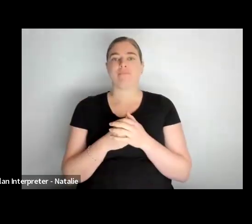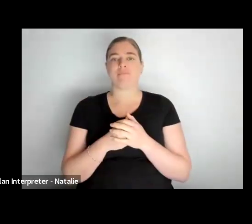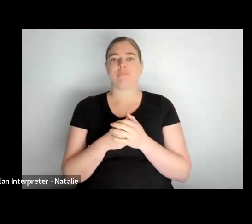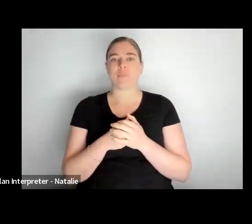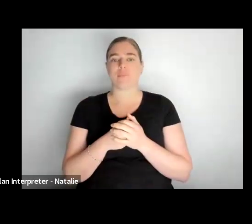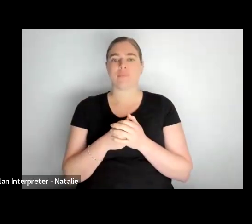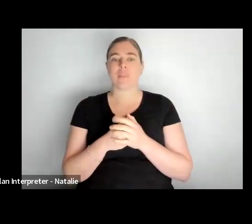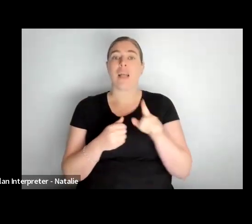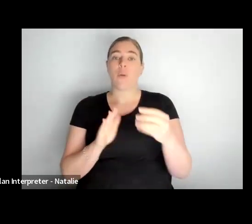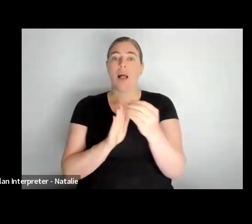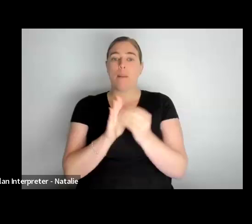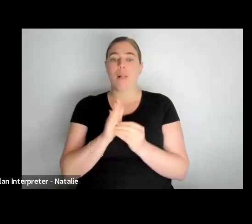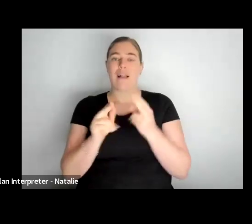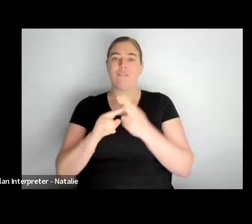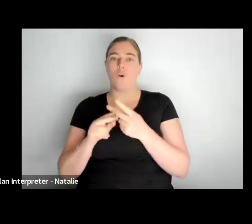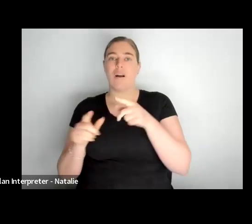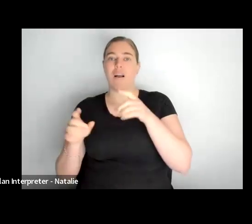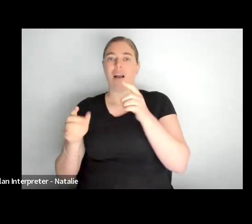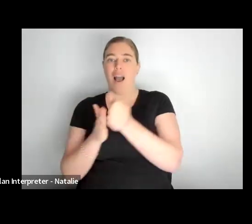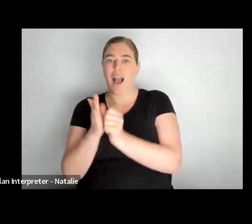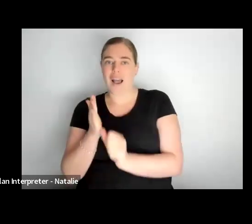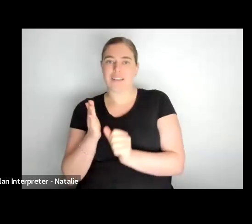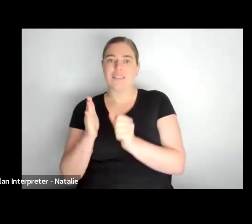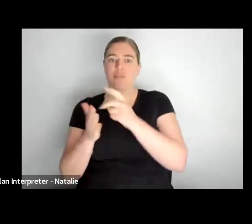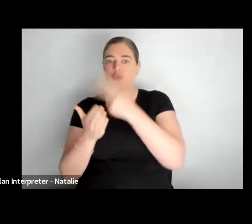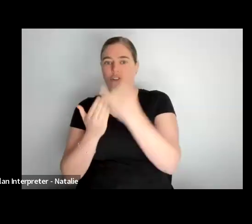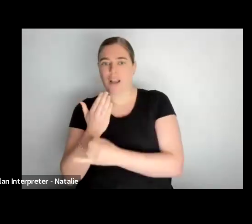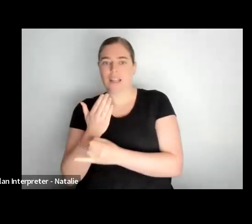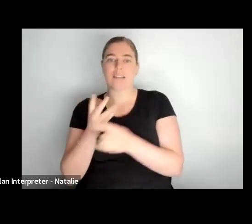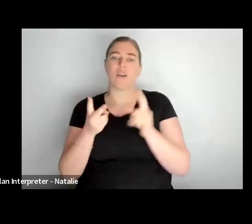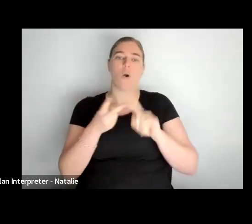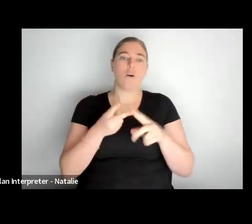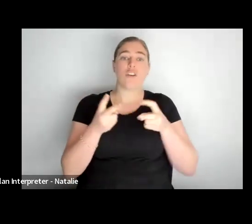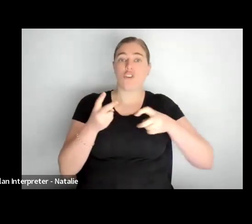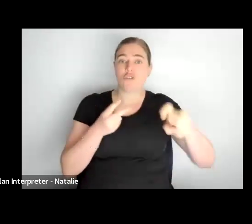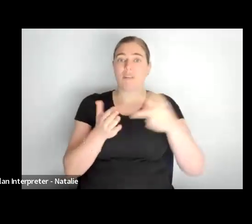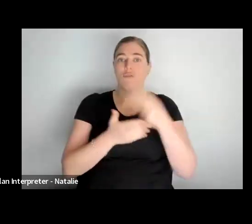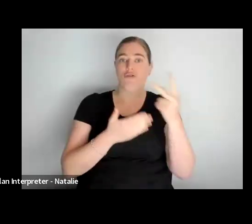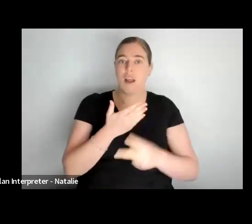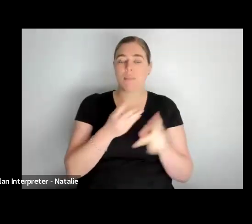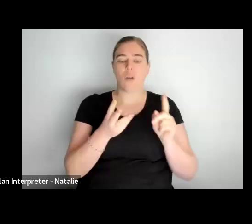categories, to our national touring programs and -- or two targeted programs like the visual